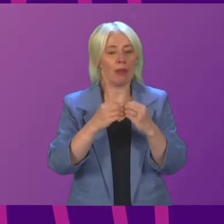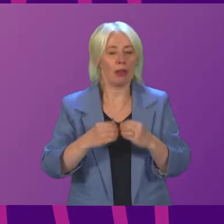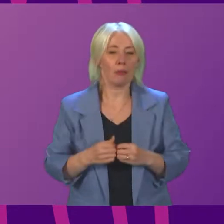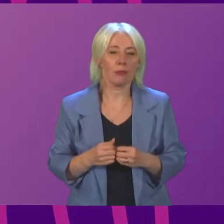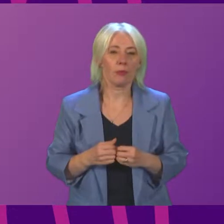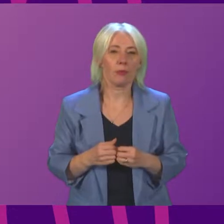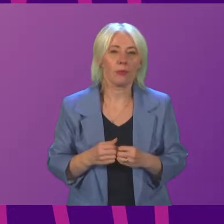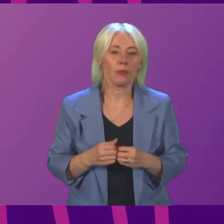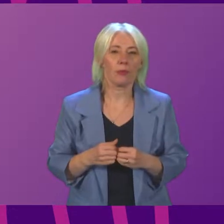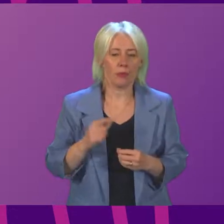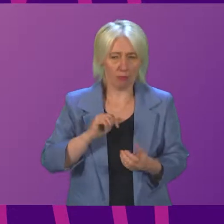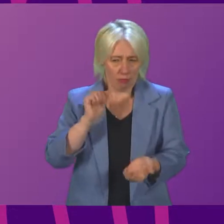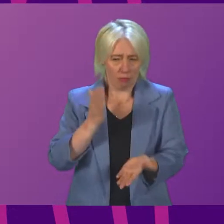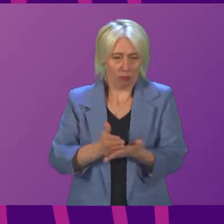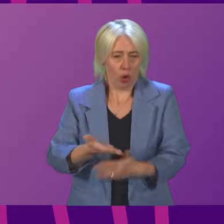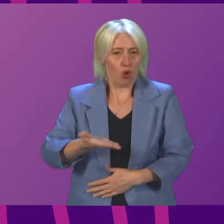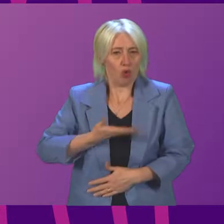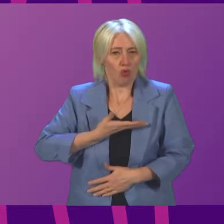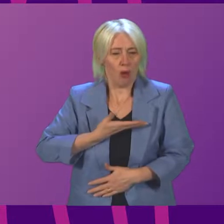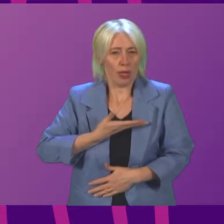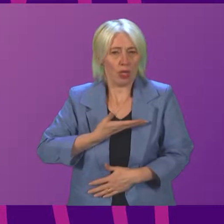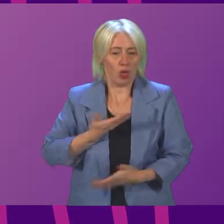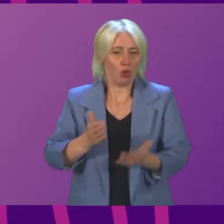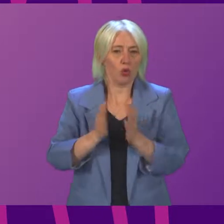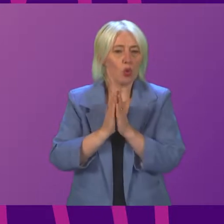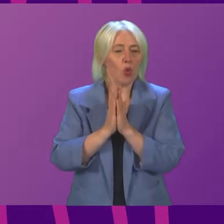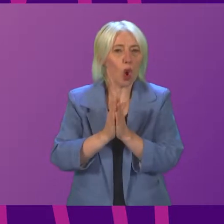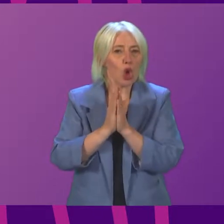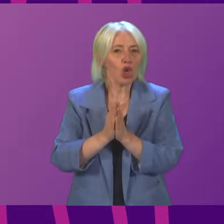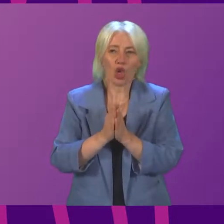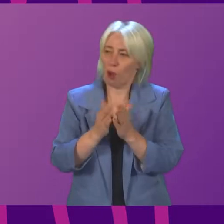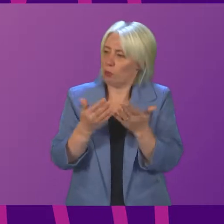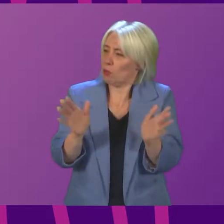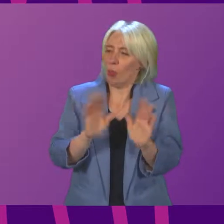It is a fundamental right to be able to worship freely without intervention by the state. It is